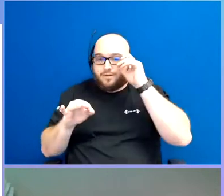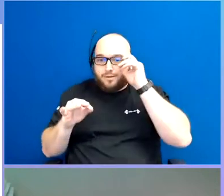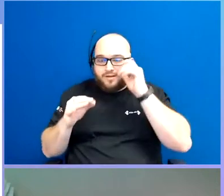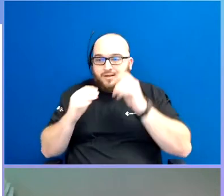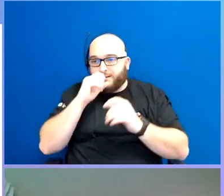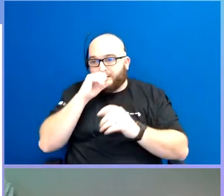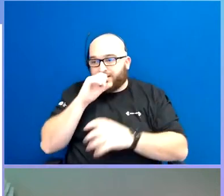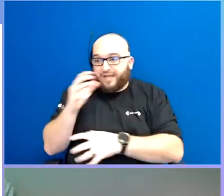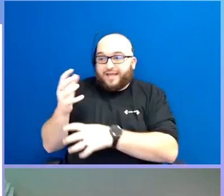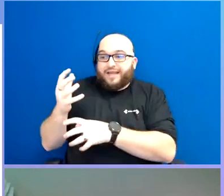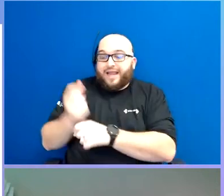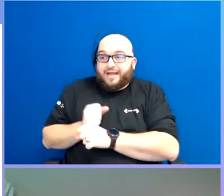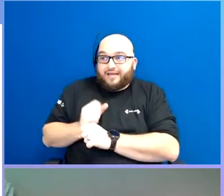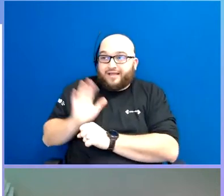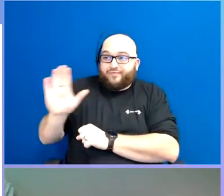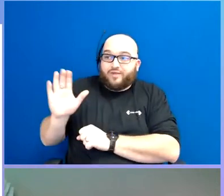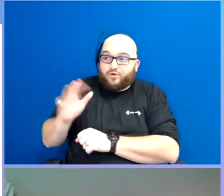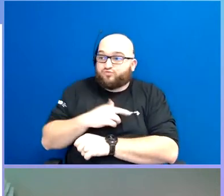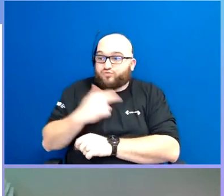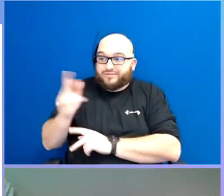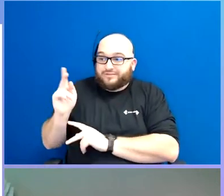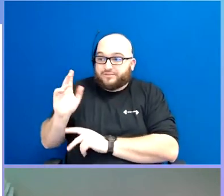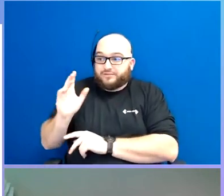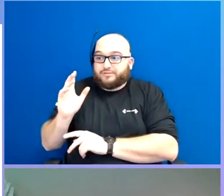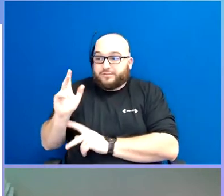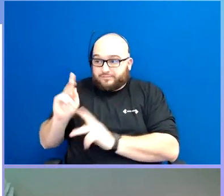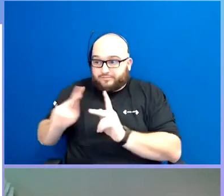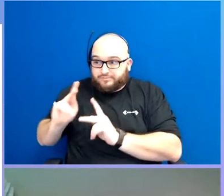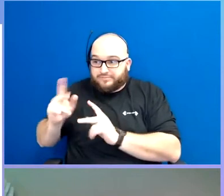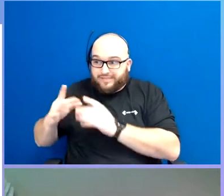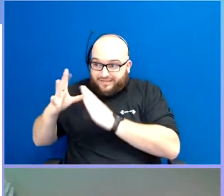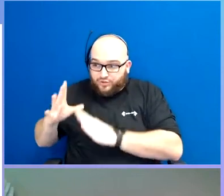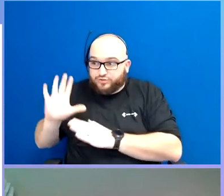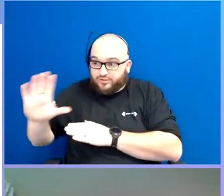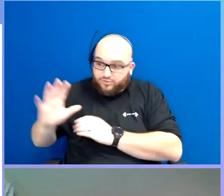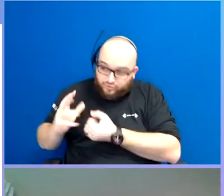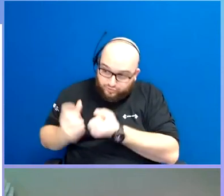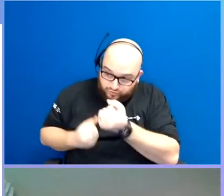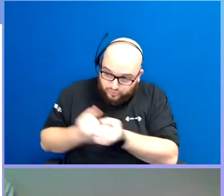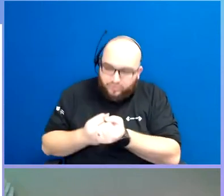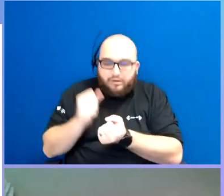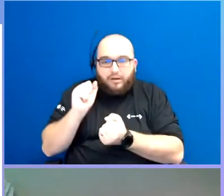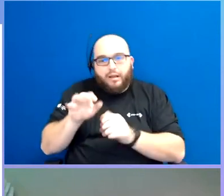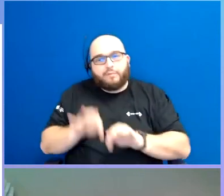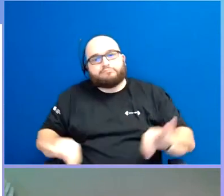their their support, uh, can be very critical to your program.